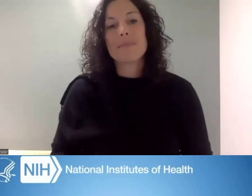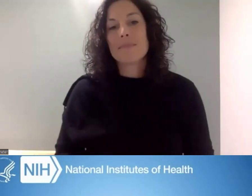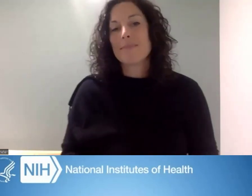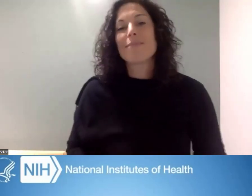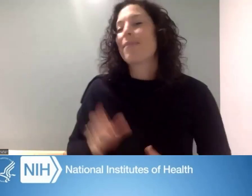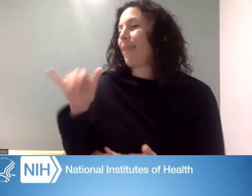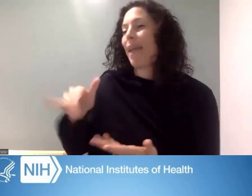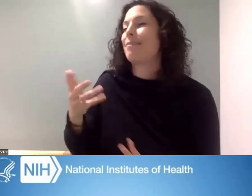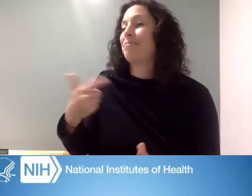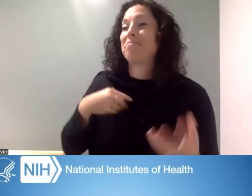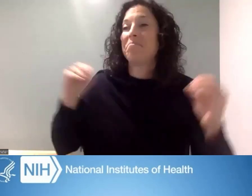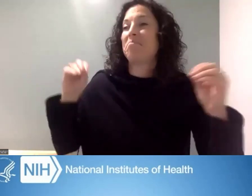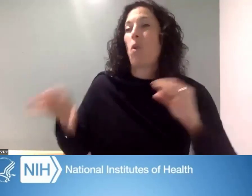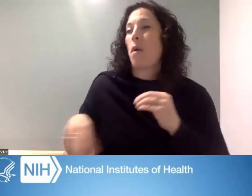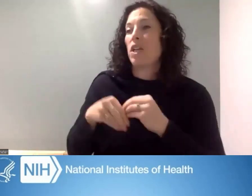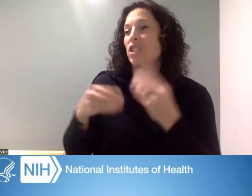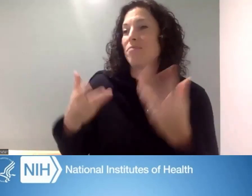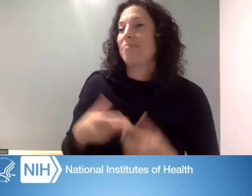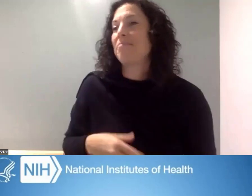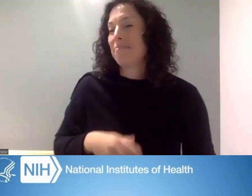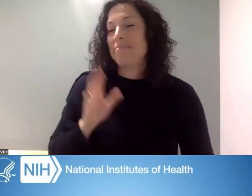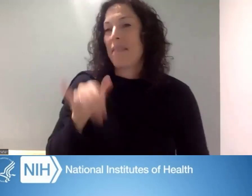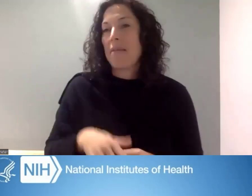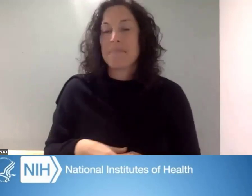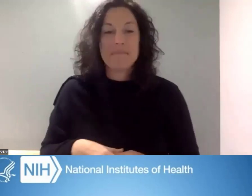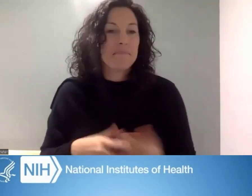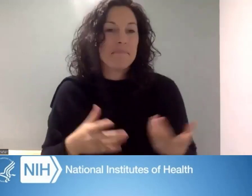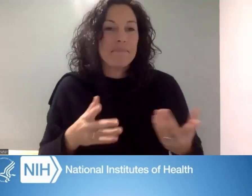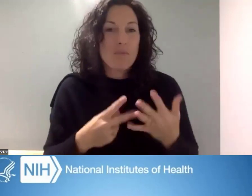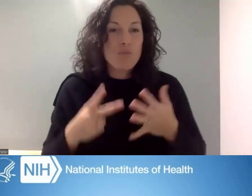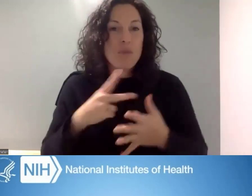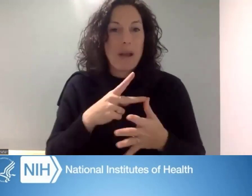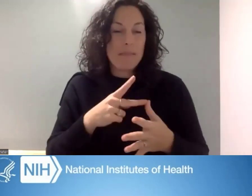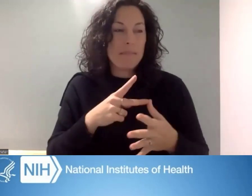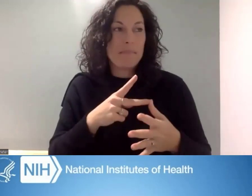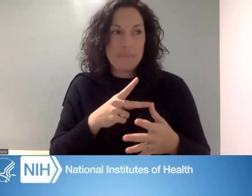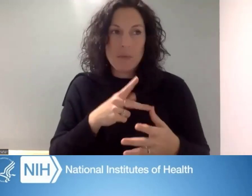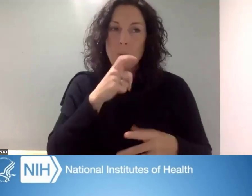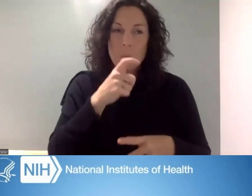I wouldn't add anything to that. The prime recipient is ultimately responsible in that case.